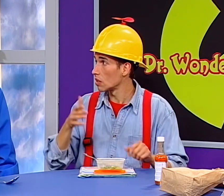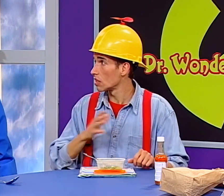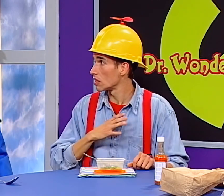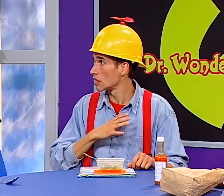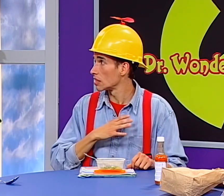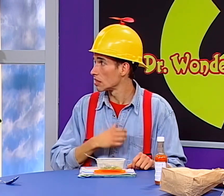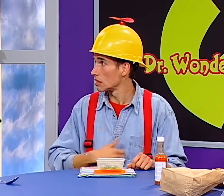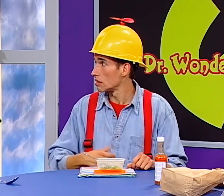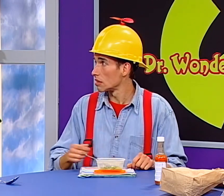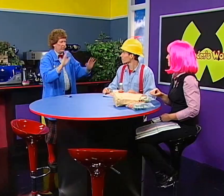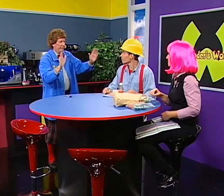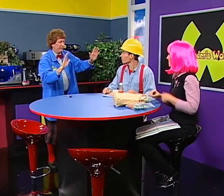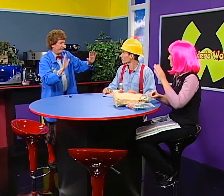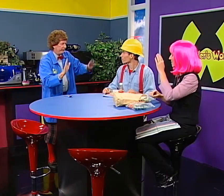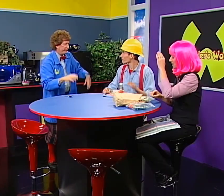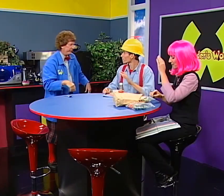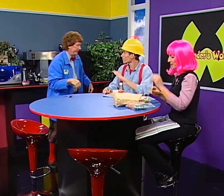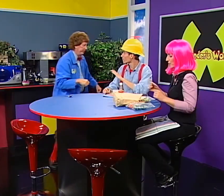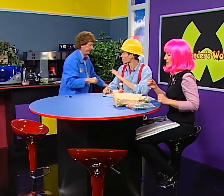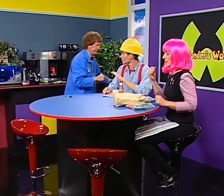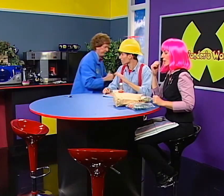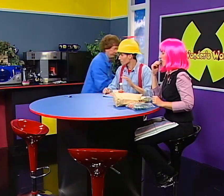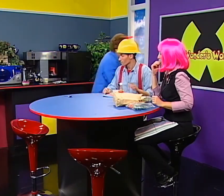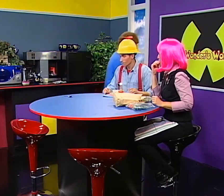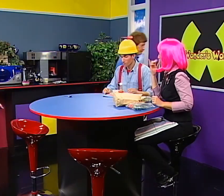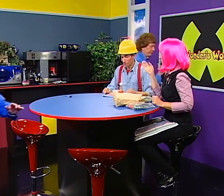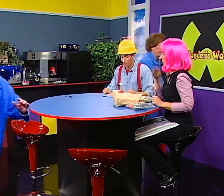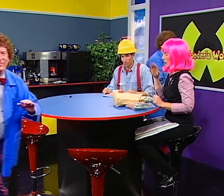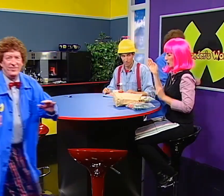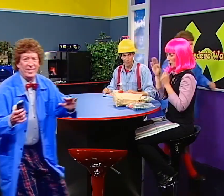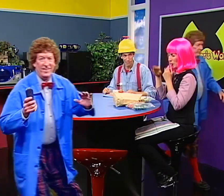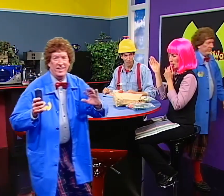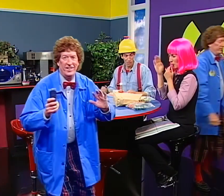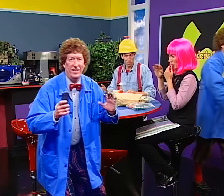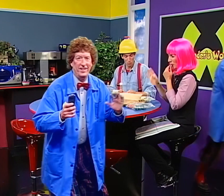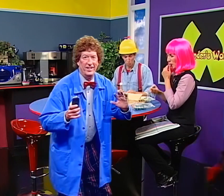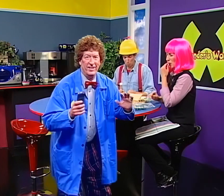THAT'S FINE. SO LONG. OK, BYE. OOOF.